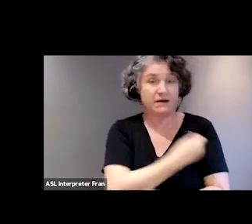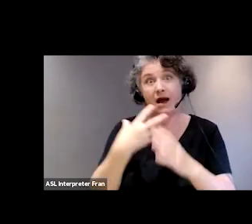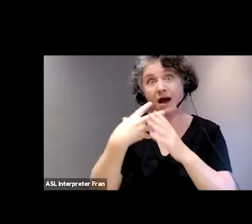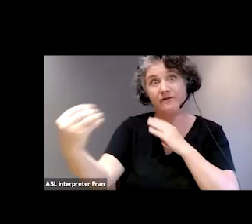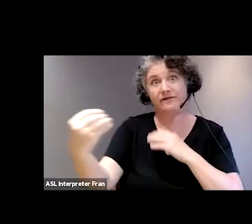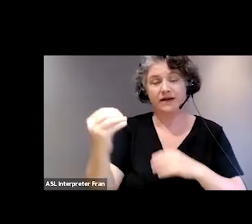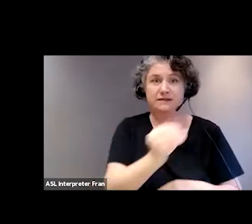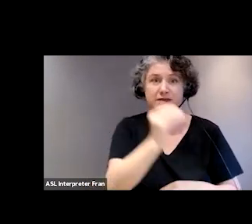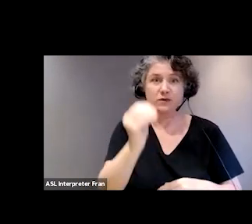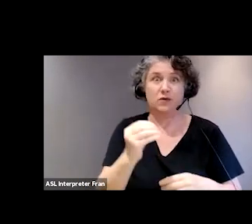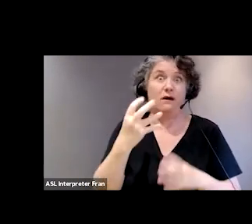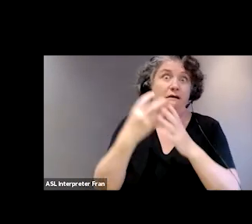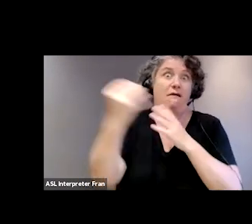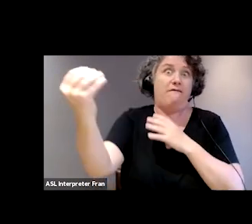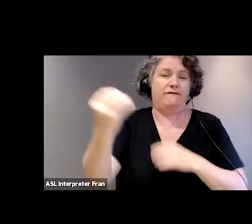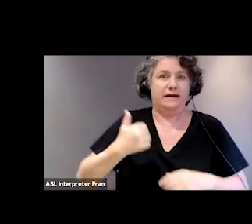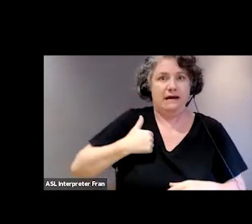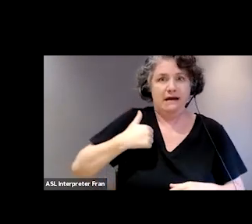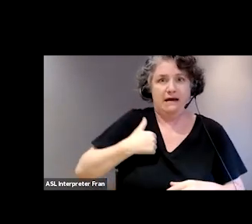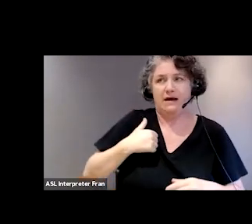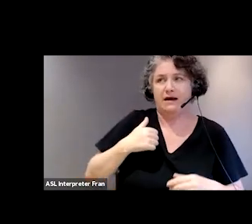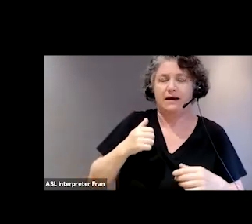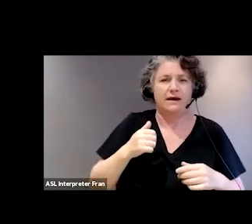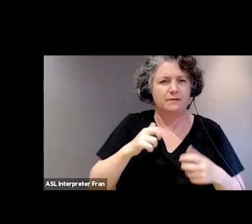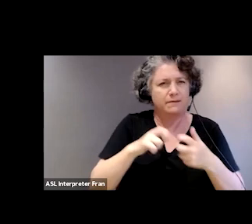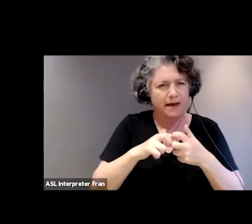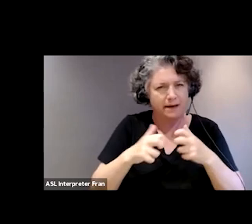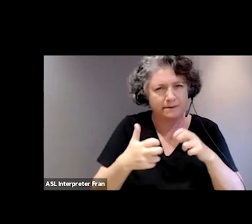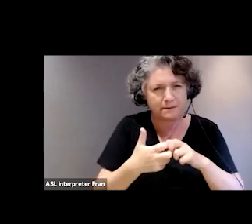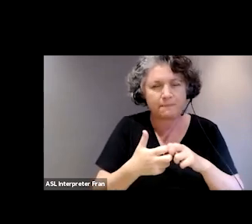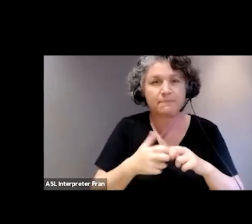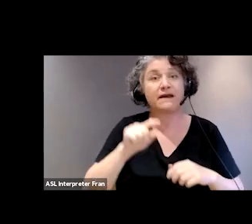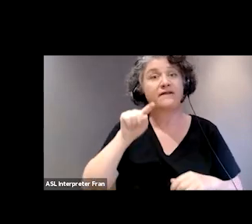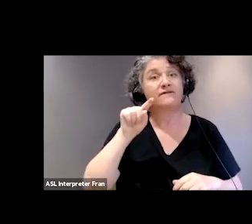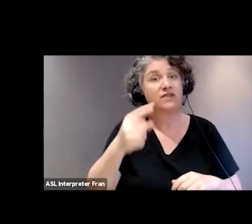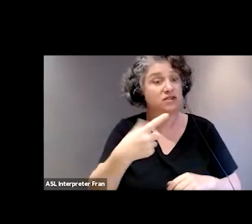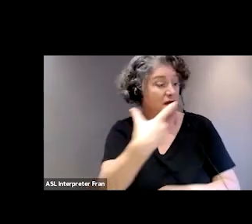those pieces of paper and putting